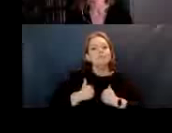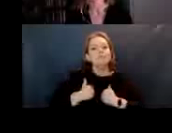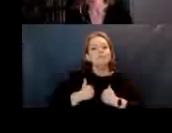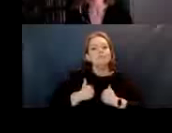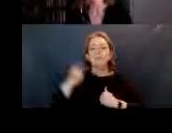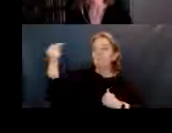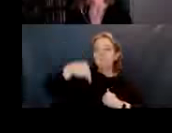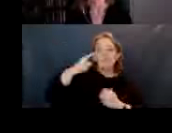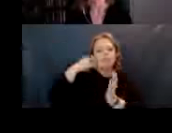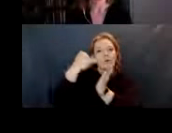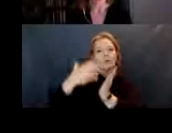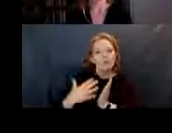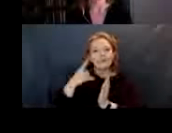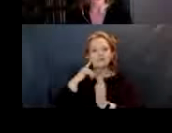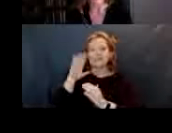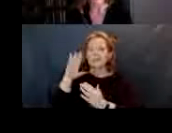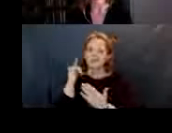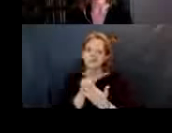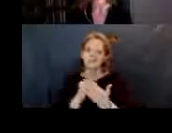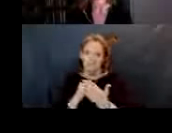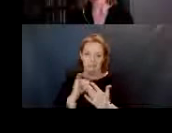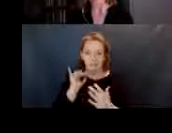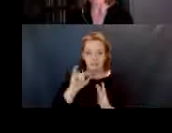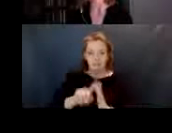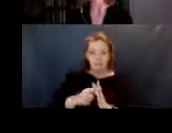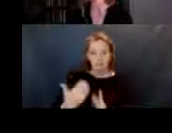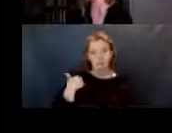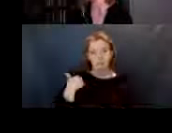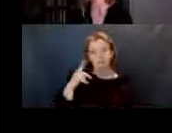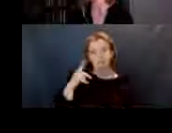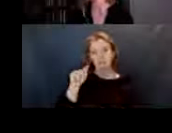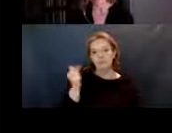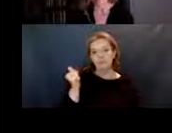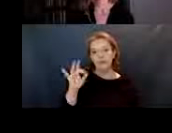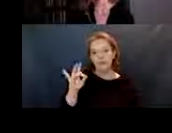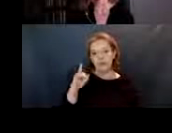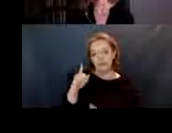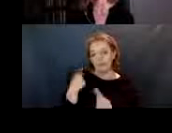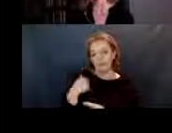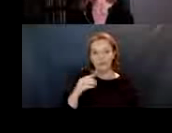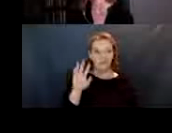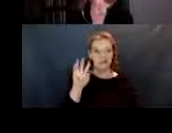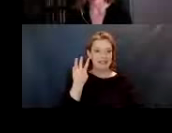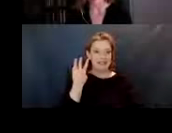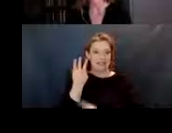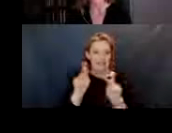The residency program began in 2018 and has hosted six 10-week residents and five short